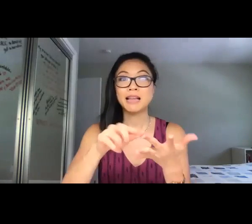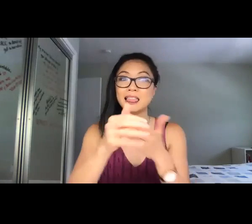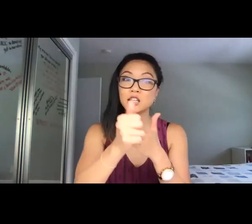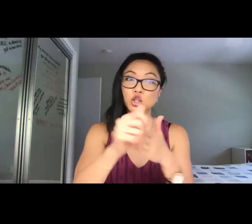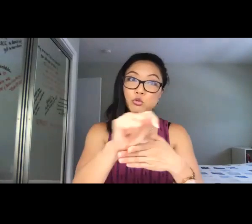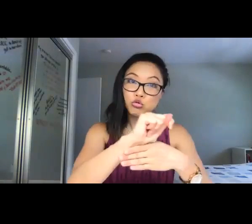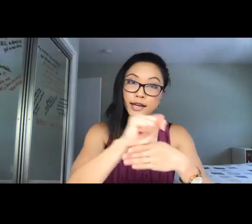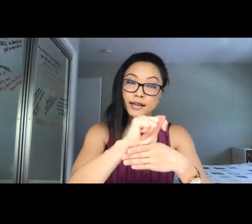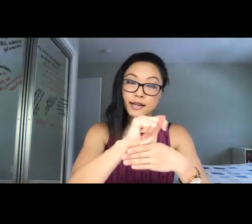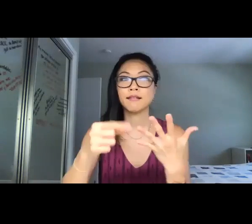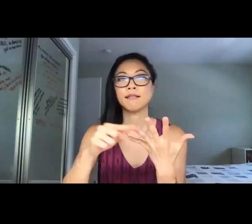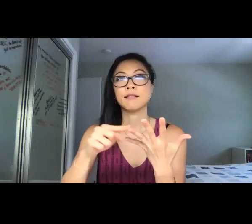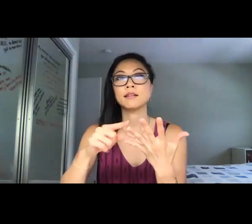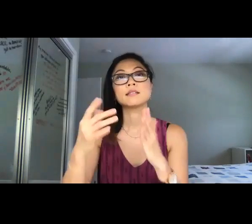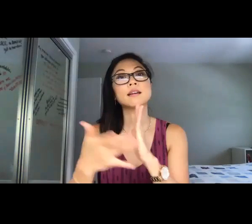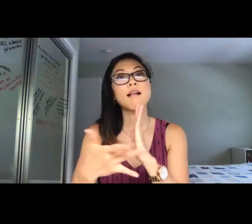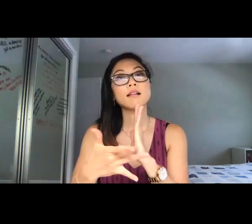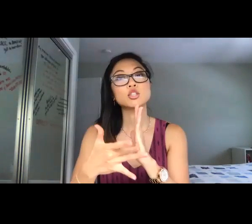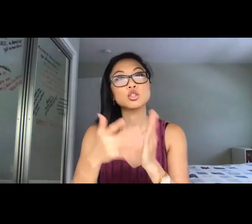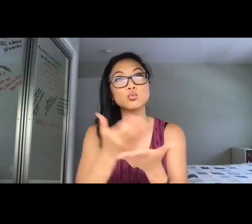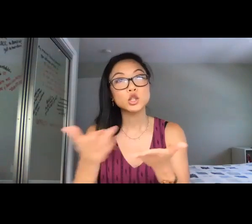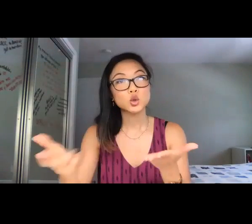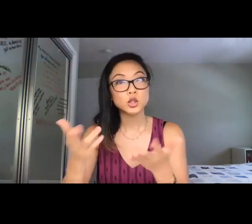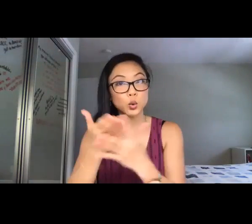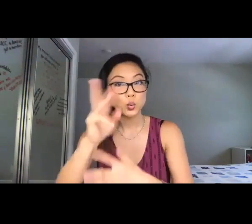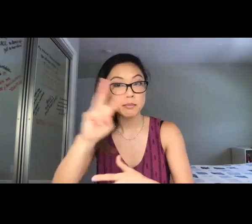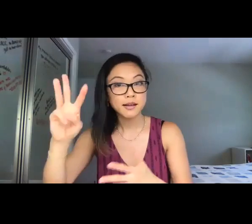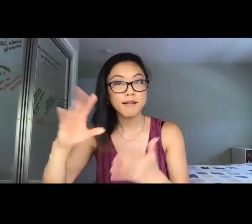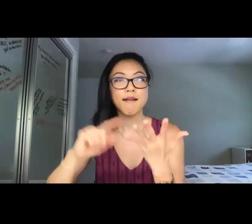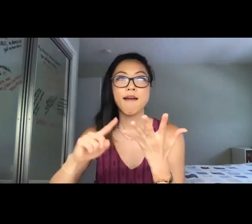through our Web site and grant making. All of these are to empower dance makers and cultural